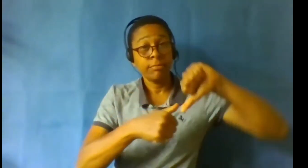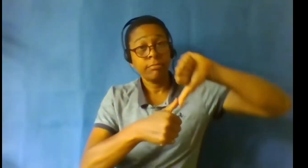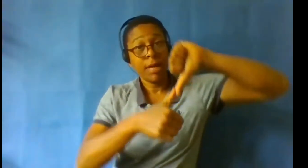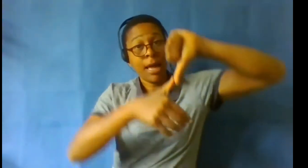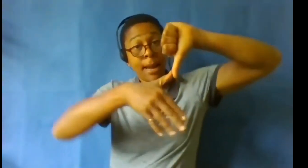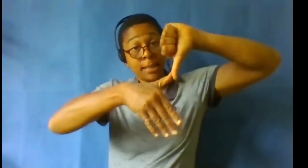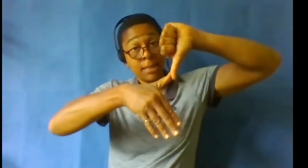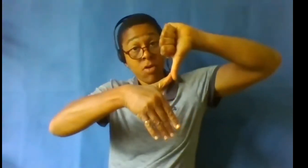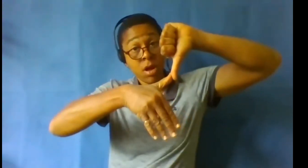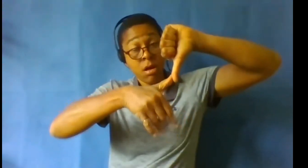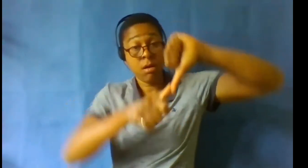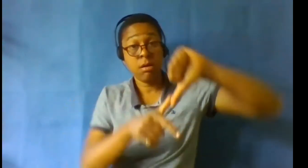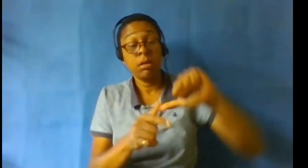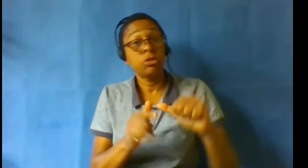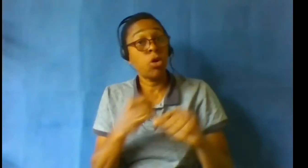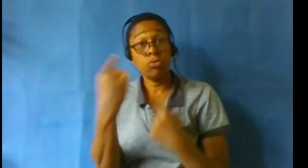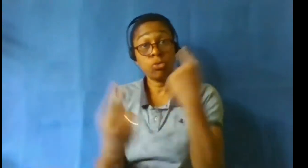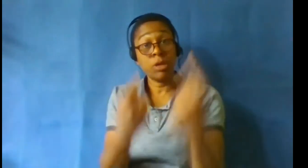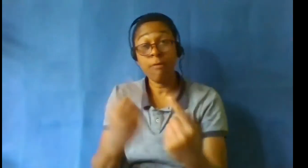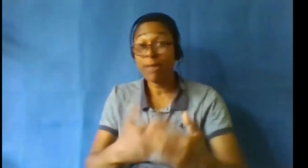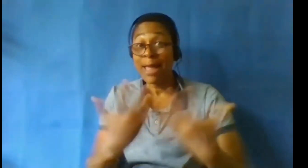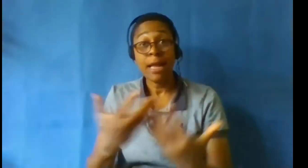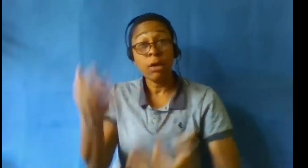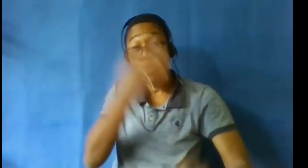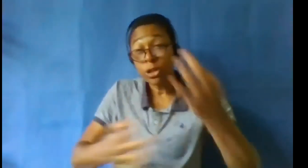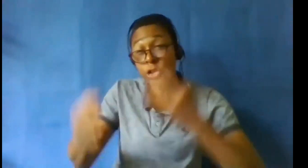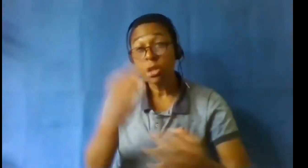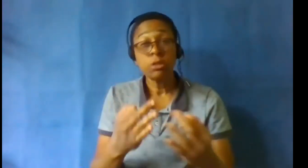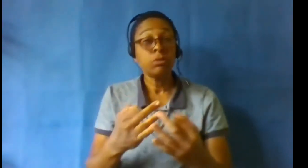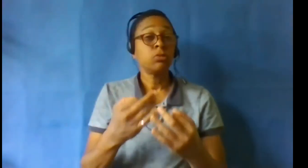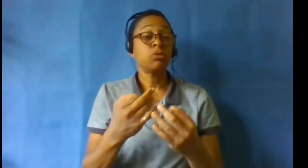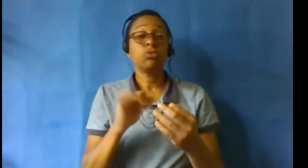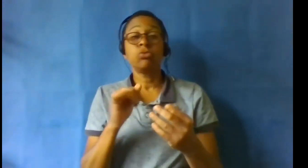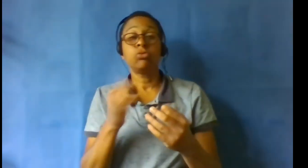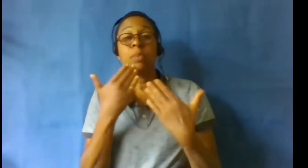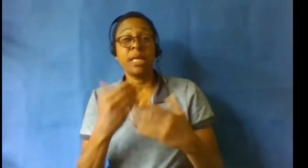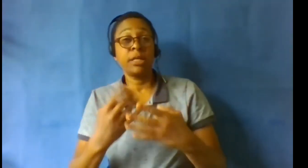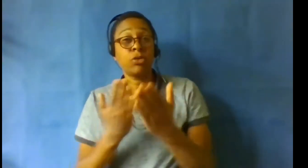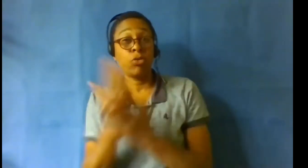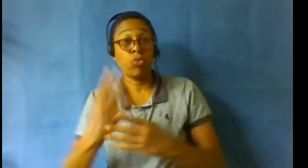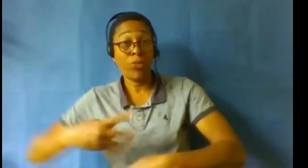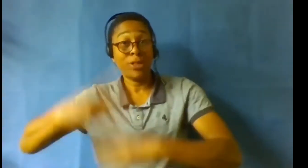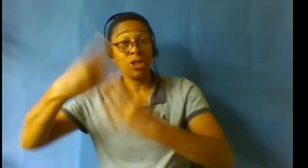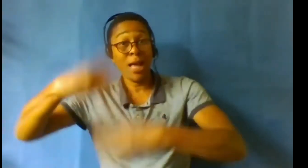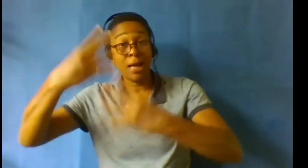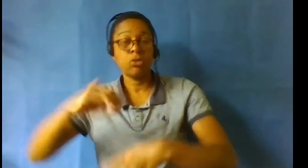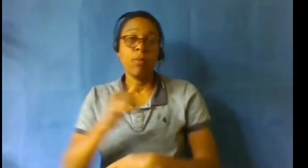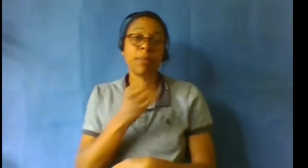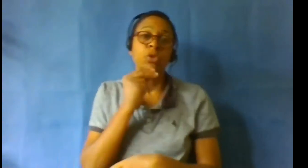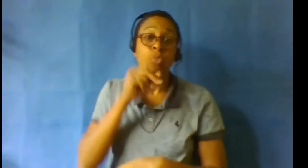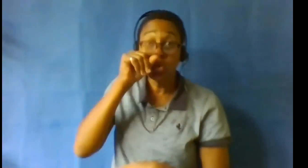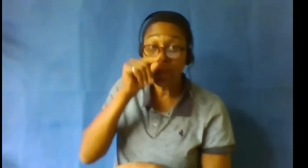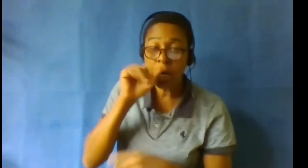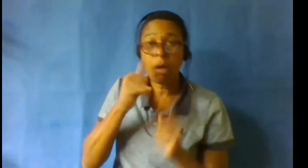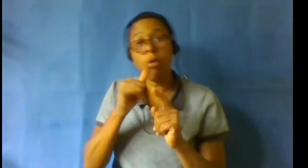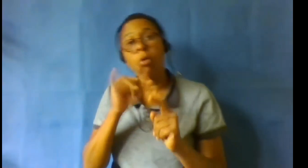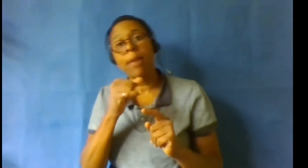chat or on the on the Twitter thread or through using the Google Form so I'd